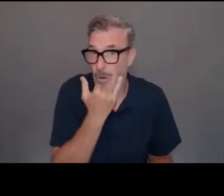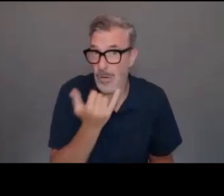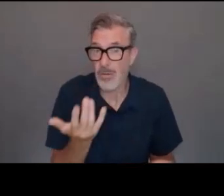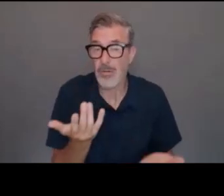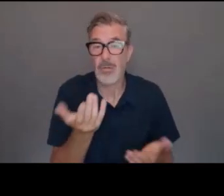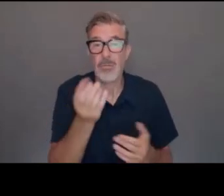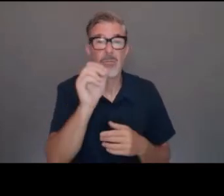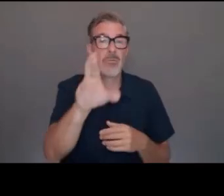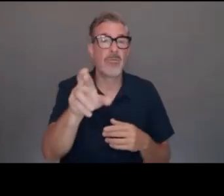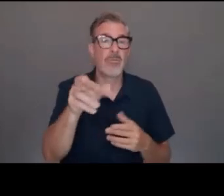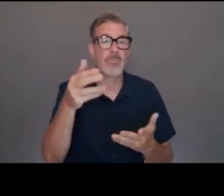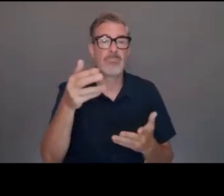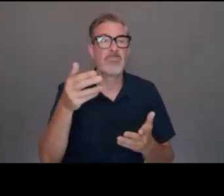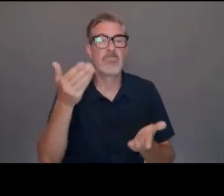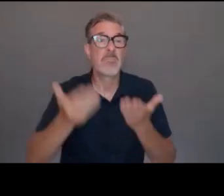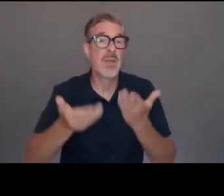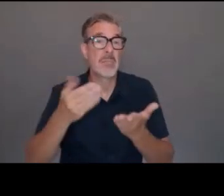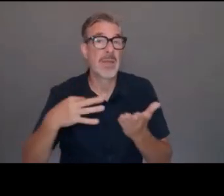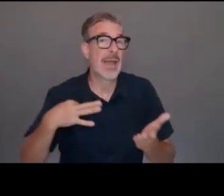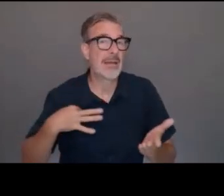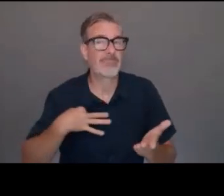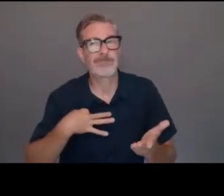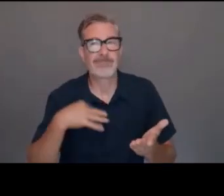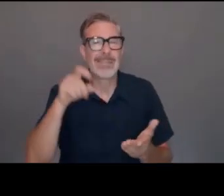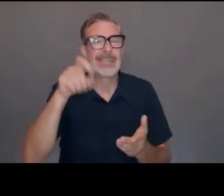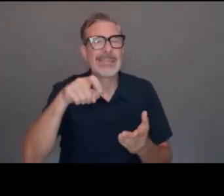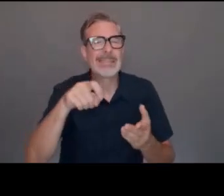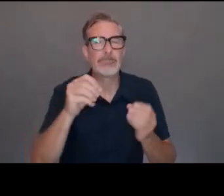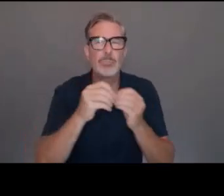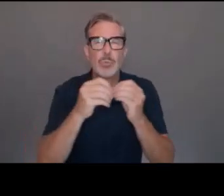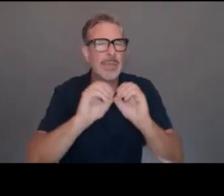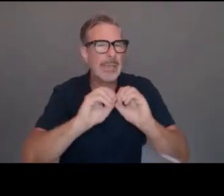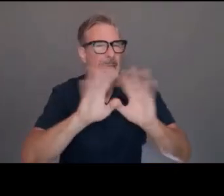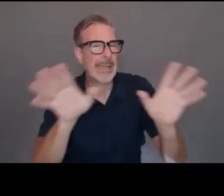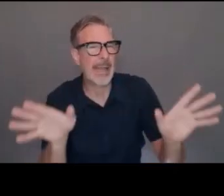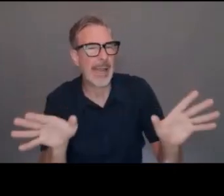more clarity and perhaps a few small adjustments that can be made clear in